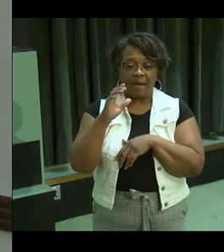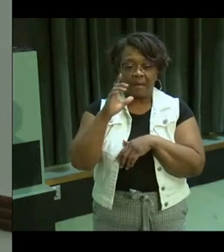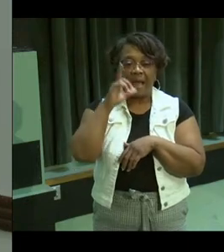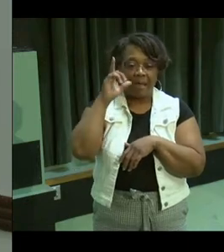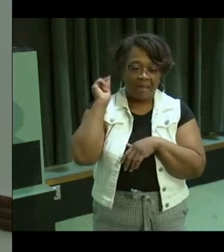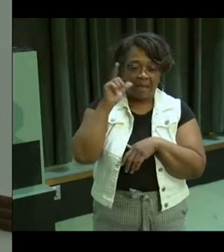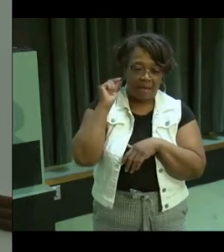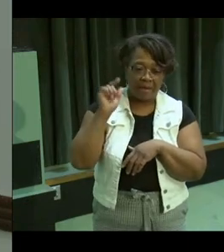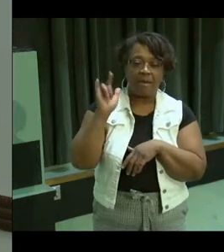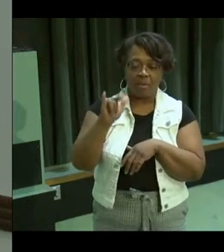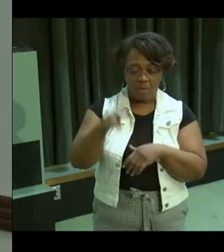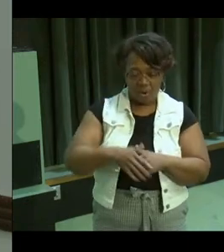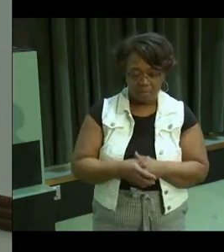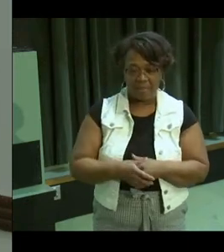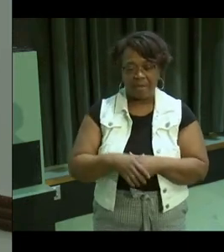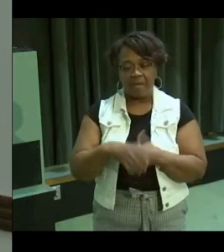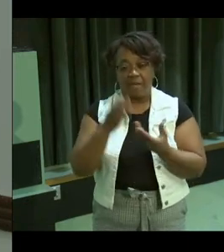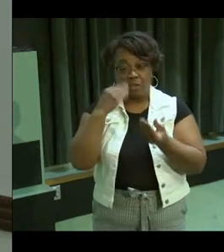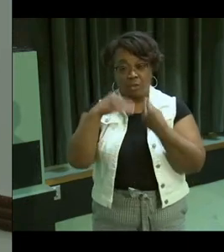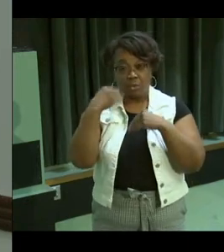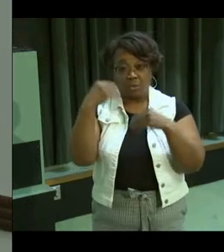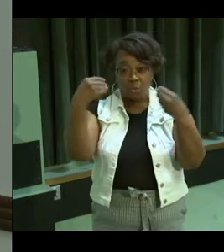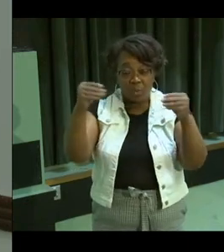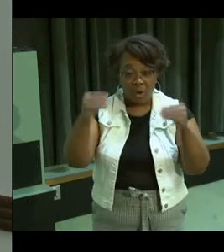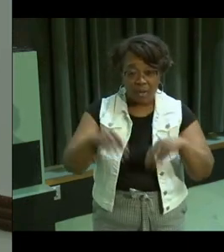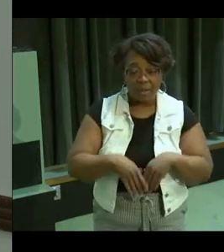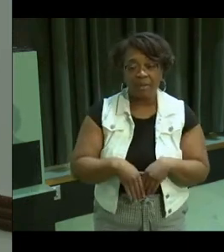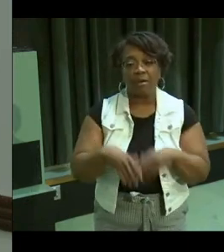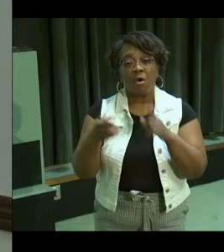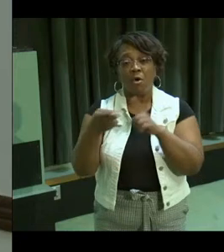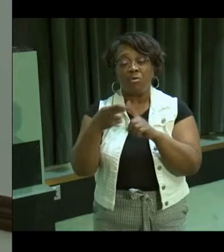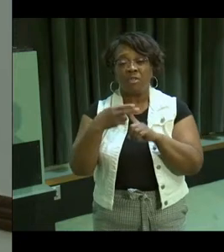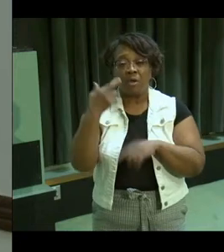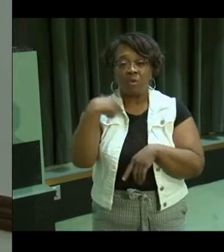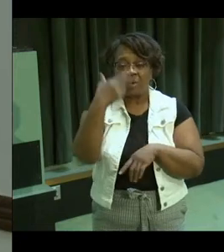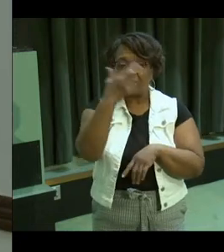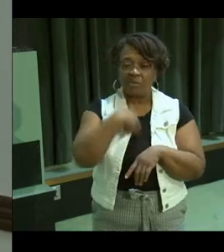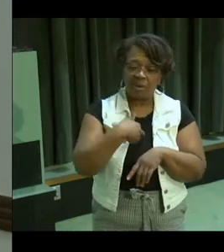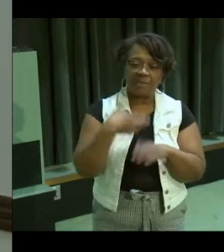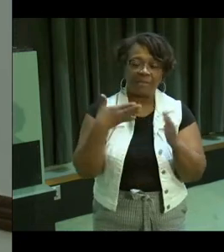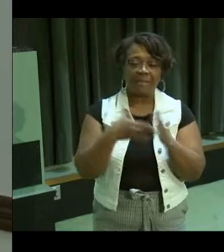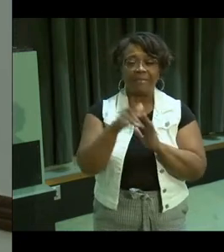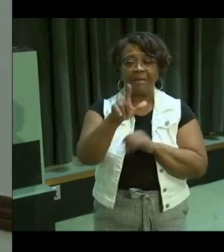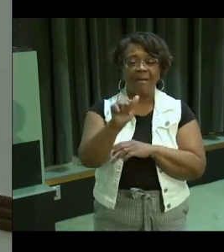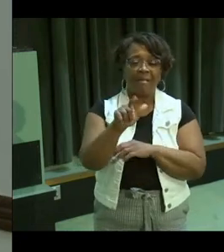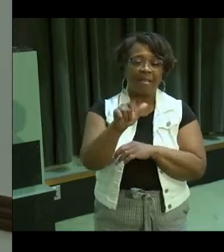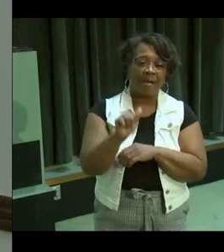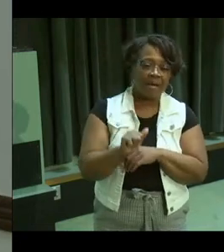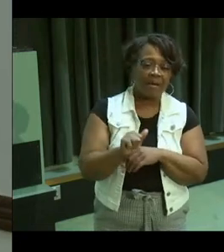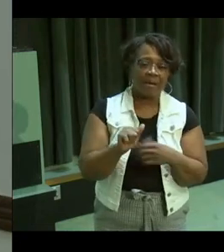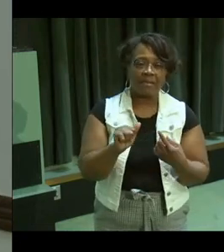strike against California supermarkets and the hotel and